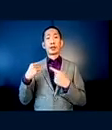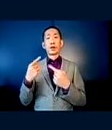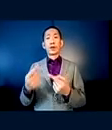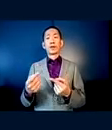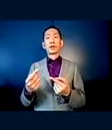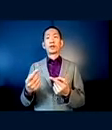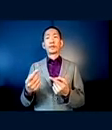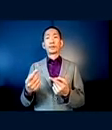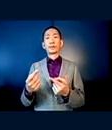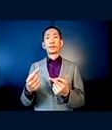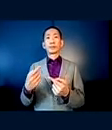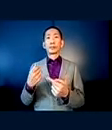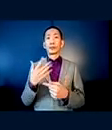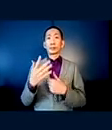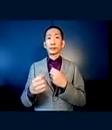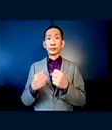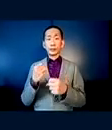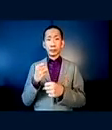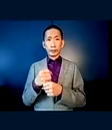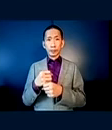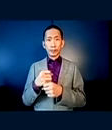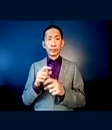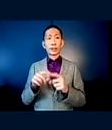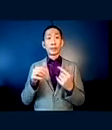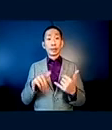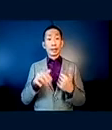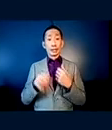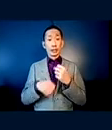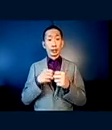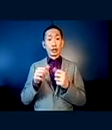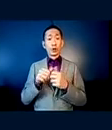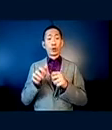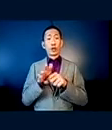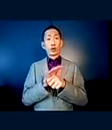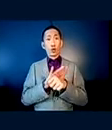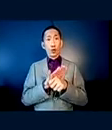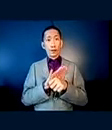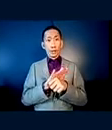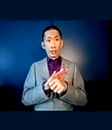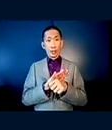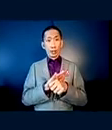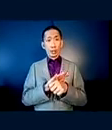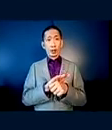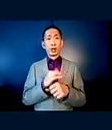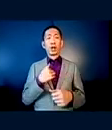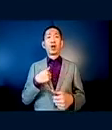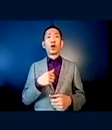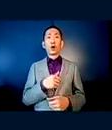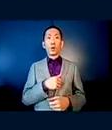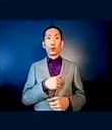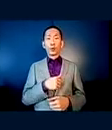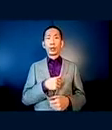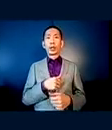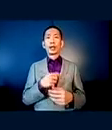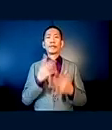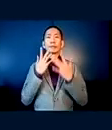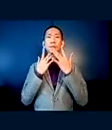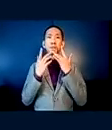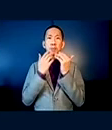THE ICs OVER THE COURSE OF THE PAST FEW YEARS. BUT THIS YEAR WITH COVID, WE'VE